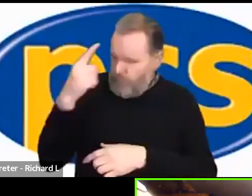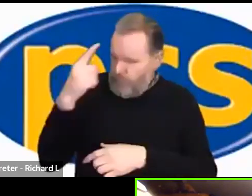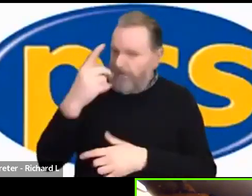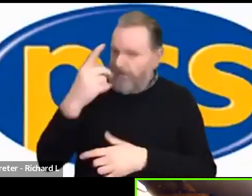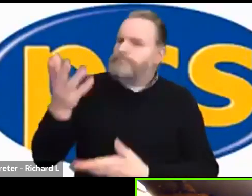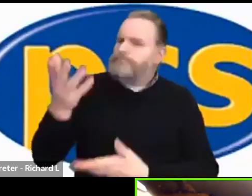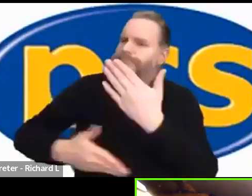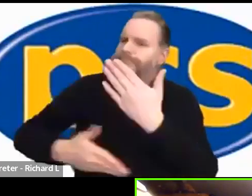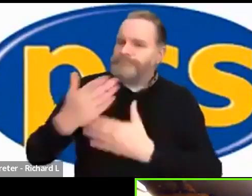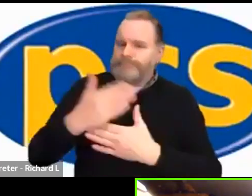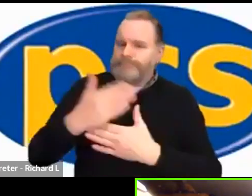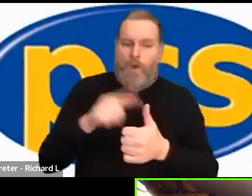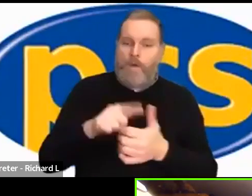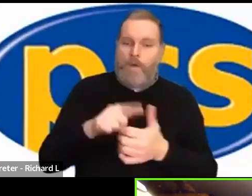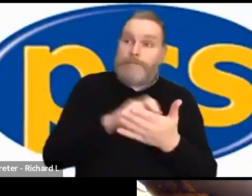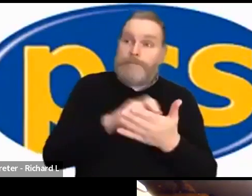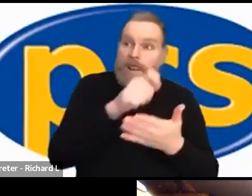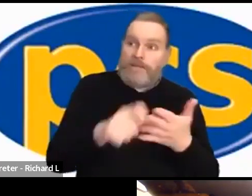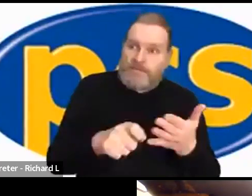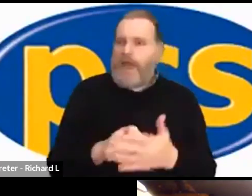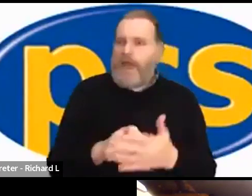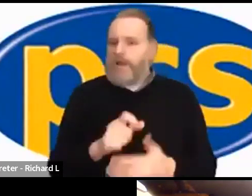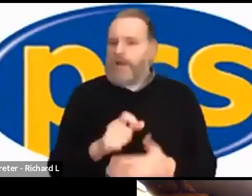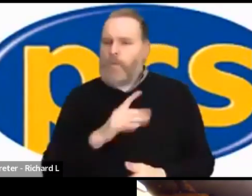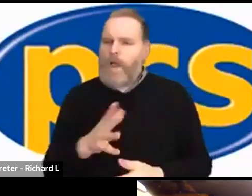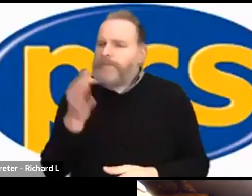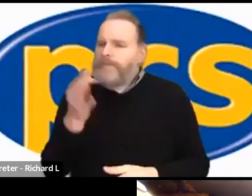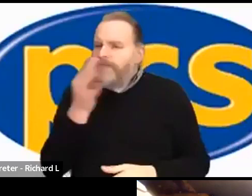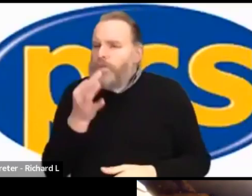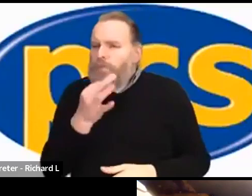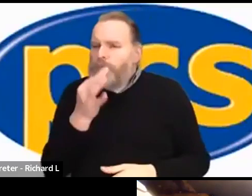the general sort of the general sort of message around the and where we are with